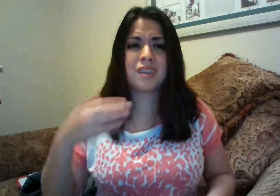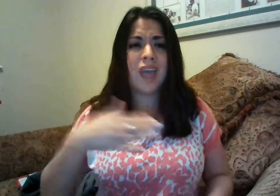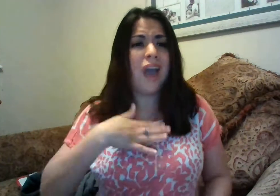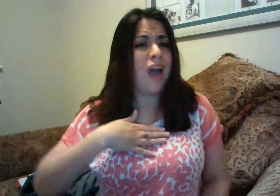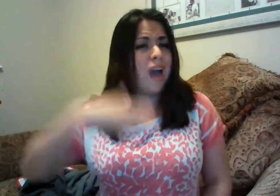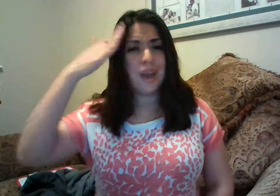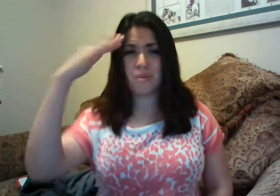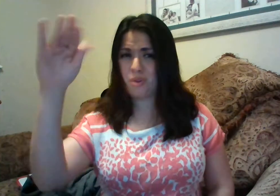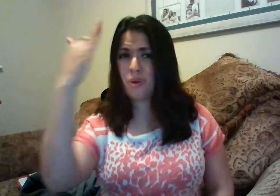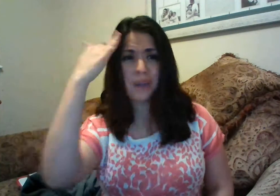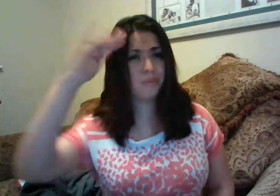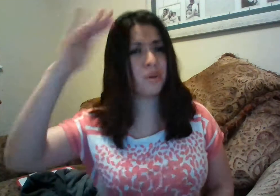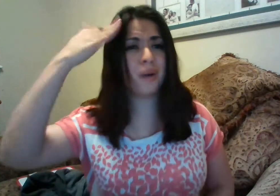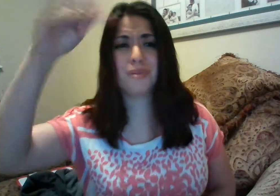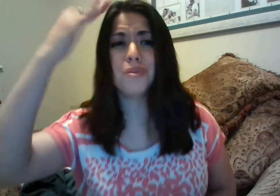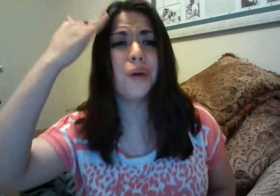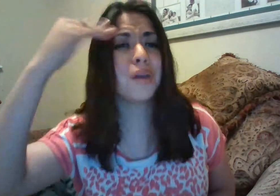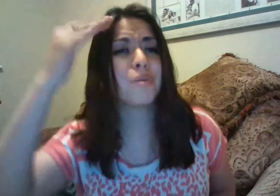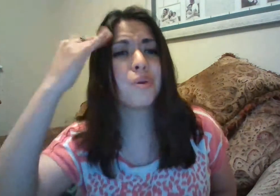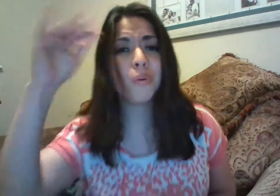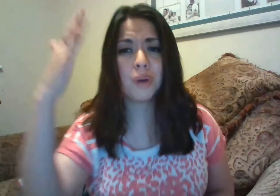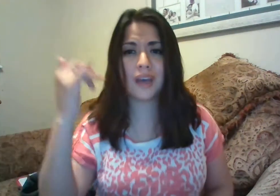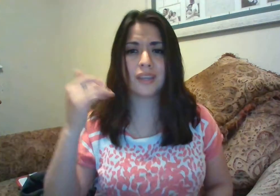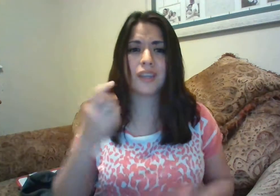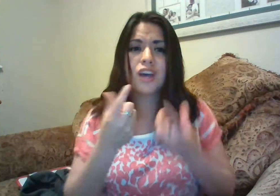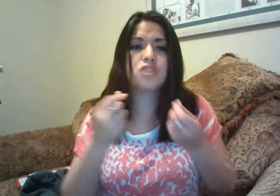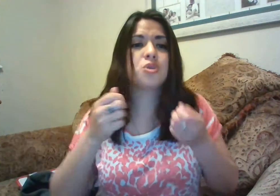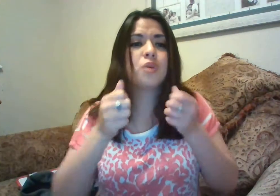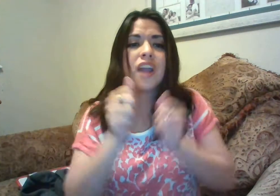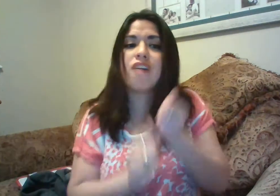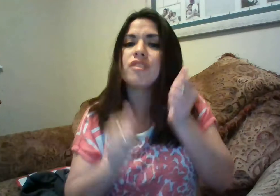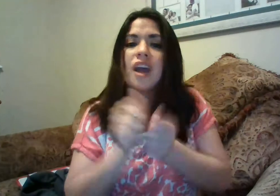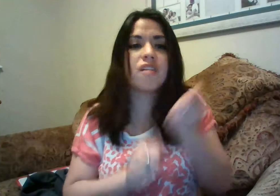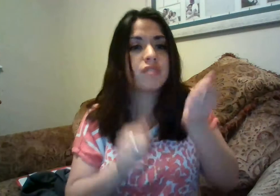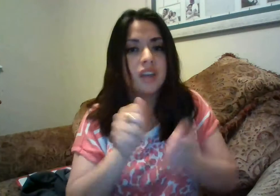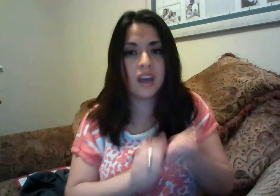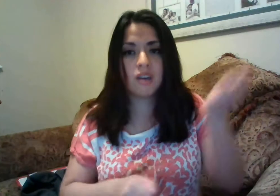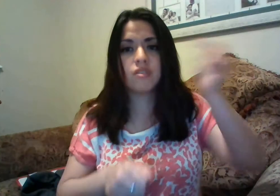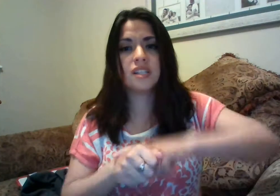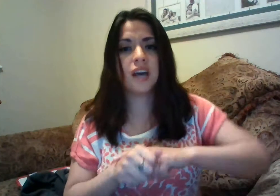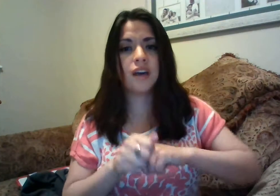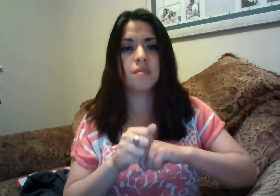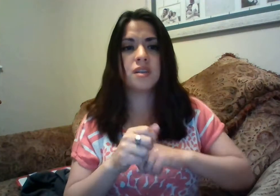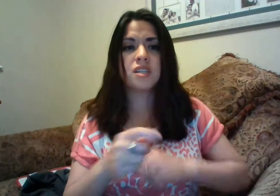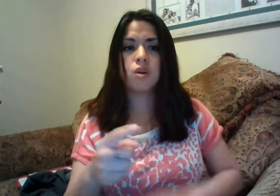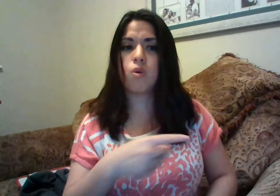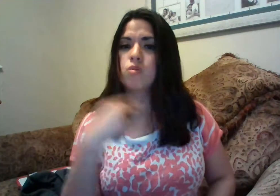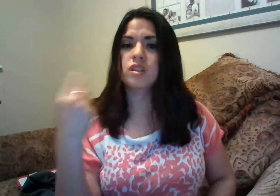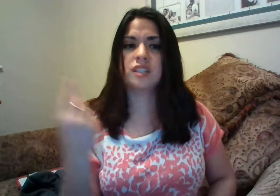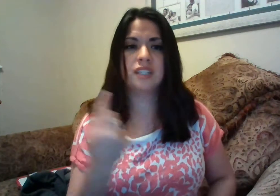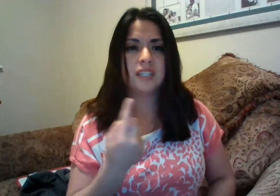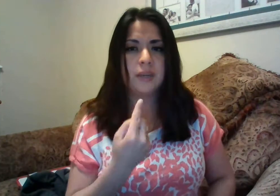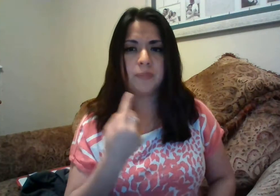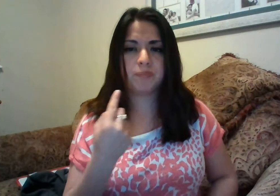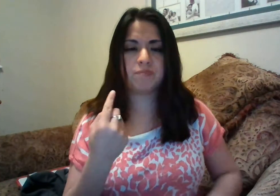I don't know, I don't know, I don't know, I don't know why I do it every, every, every time It's only